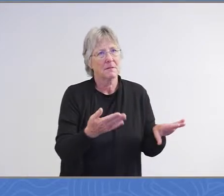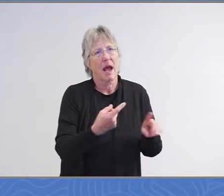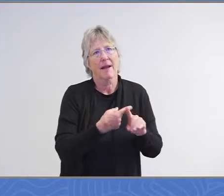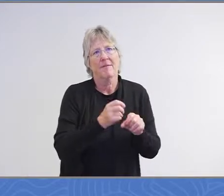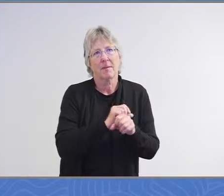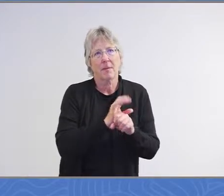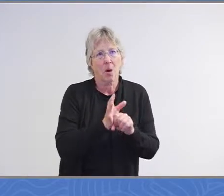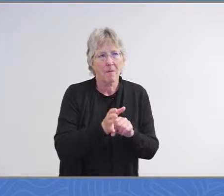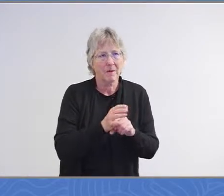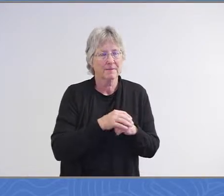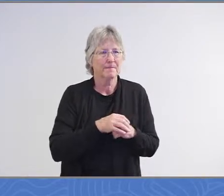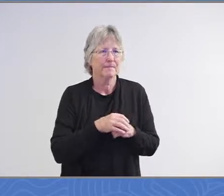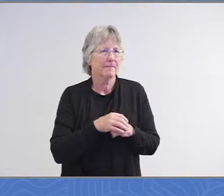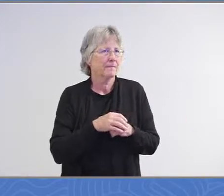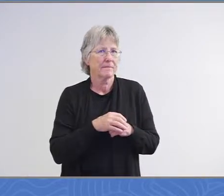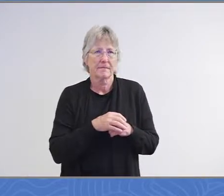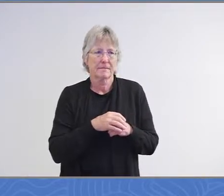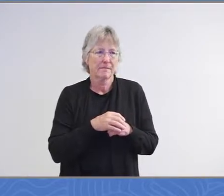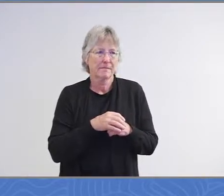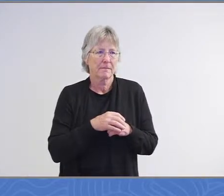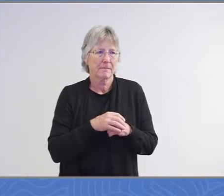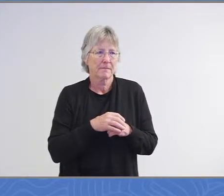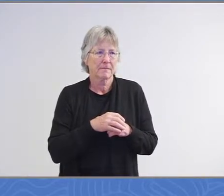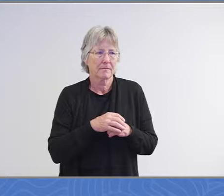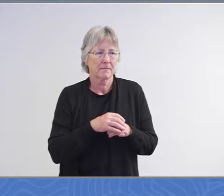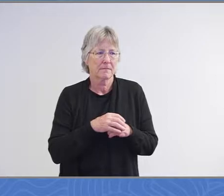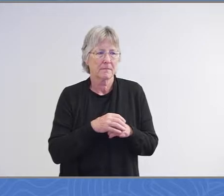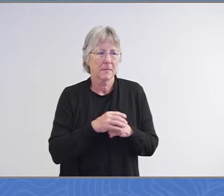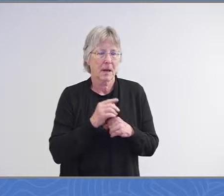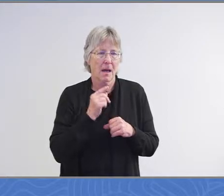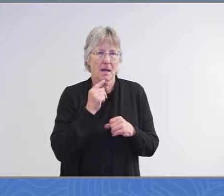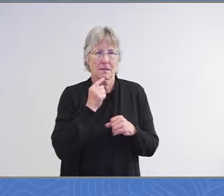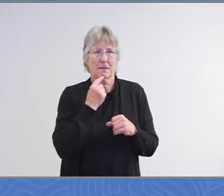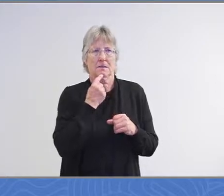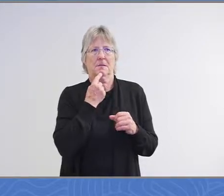Now, not only did I suffer from this loss,